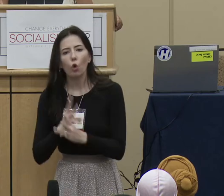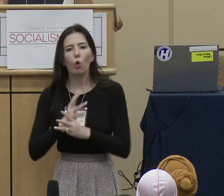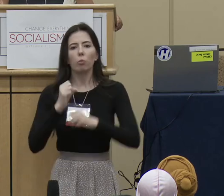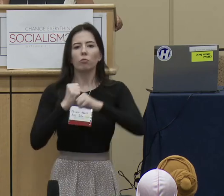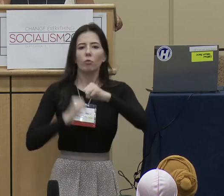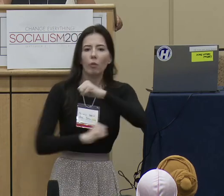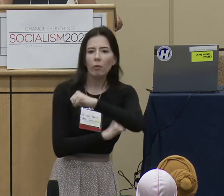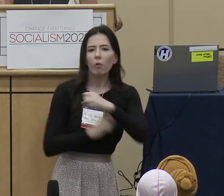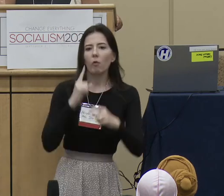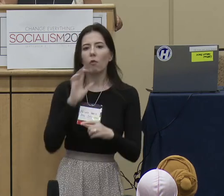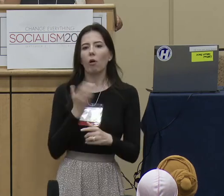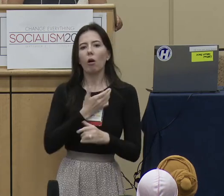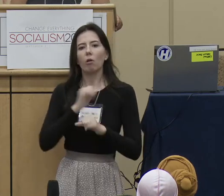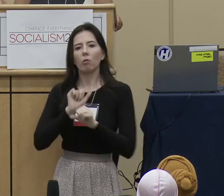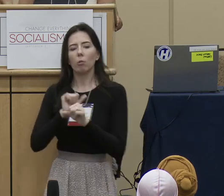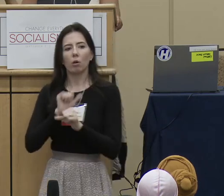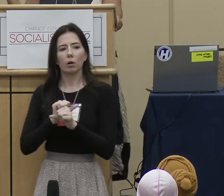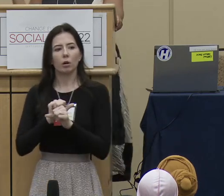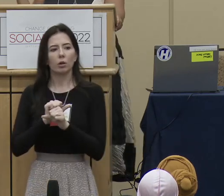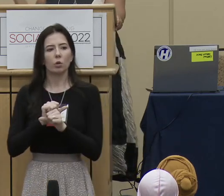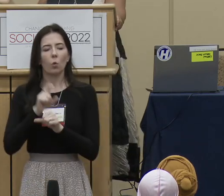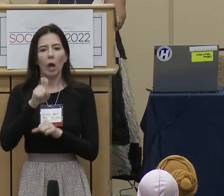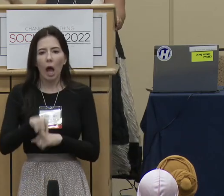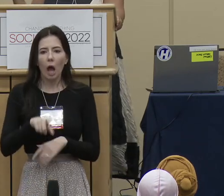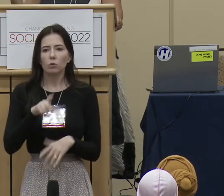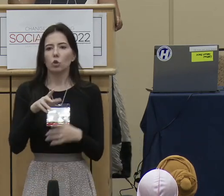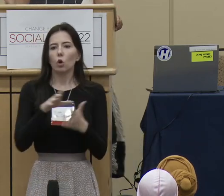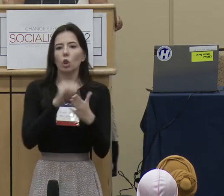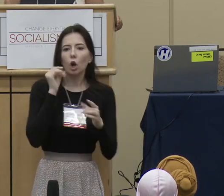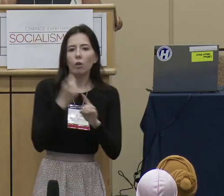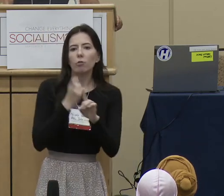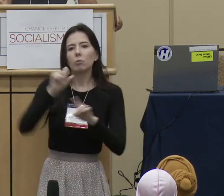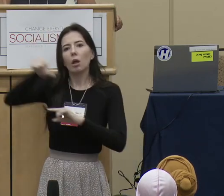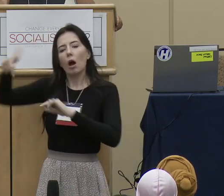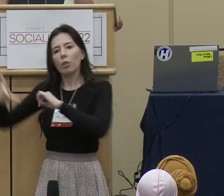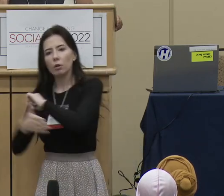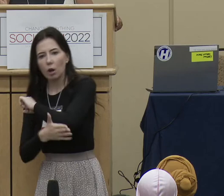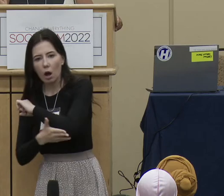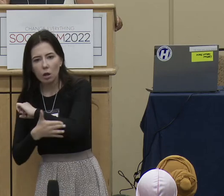have a global framework for our work. We have to learn from the